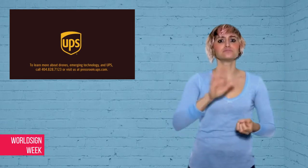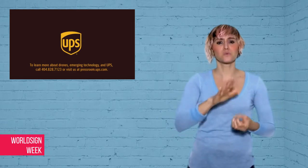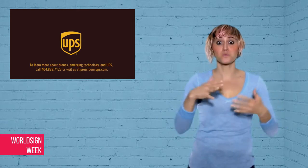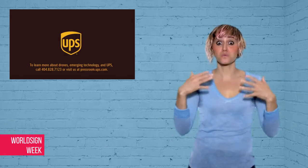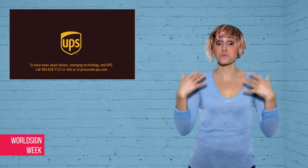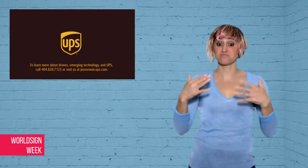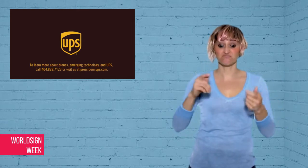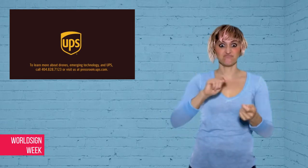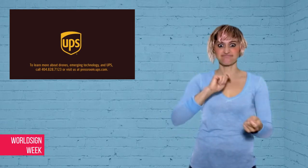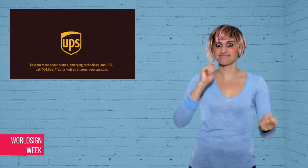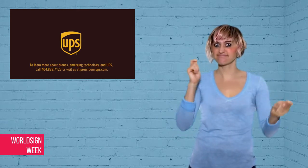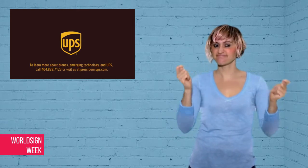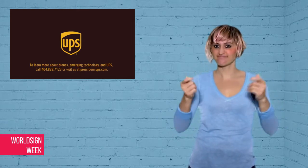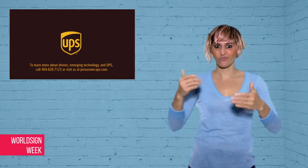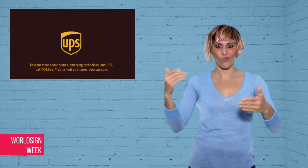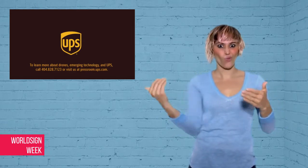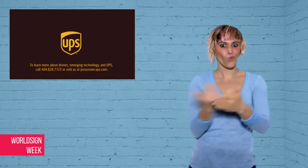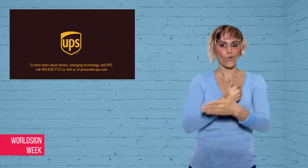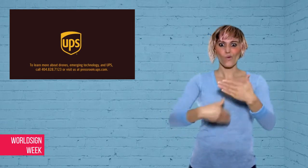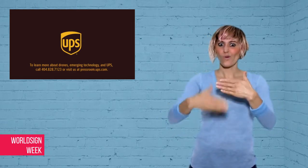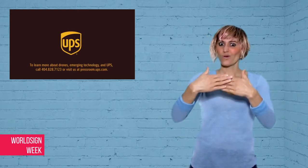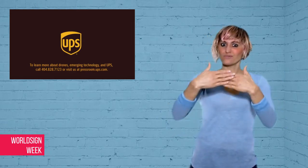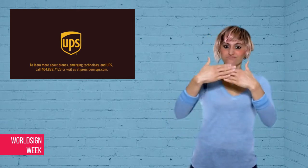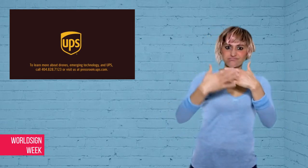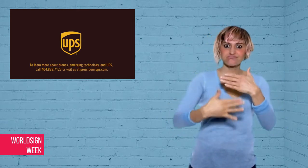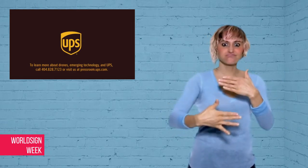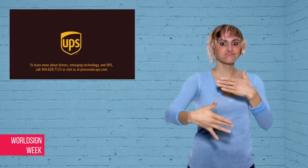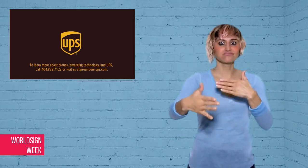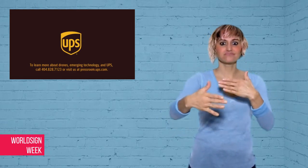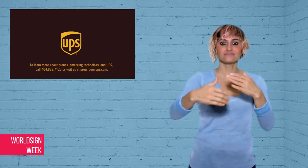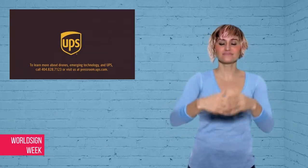delivery industry forever.